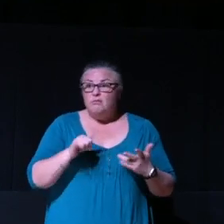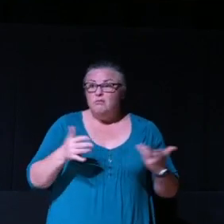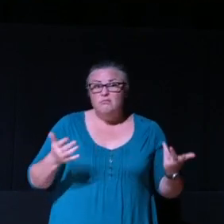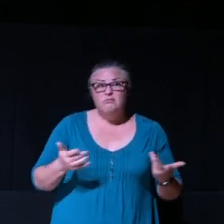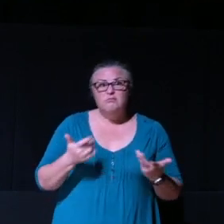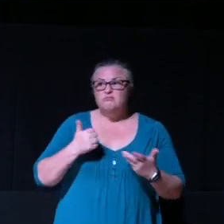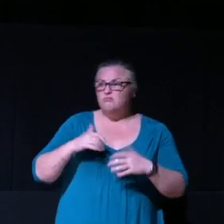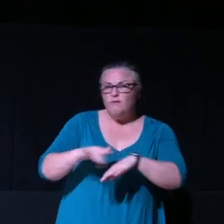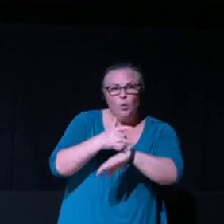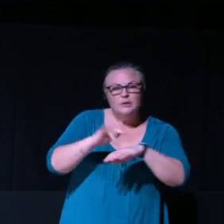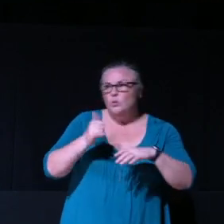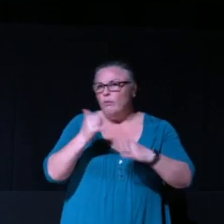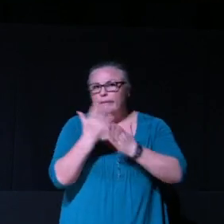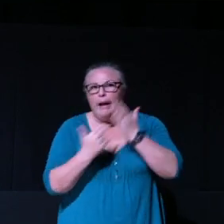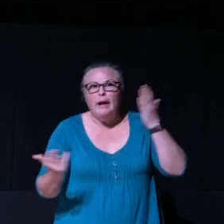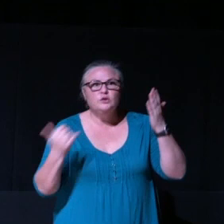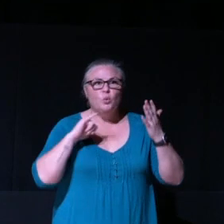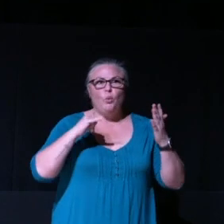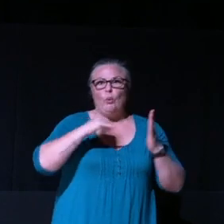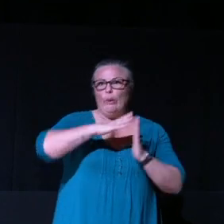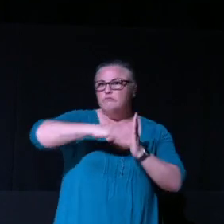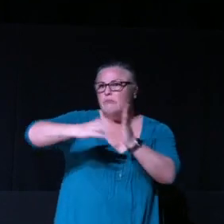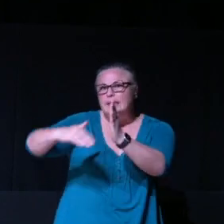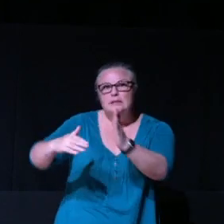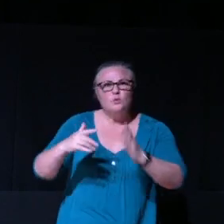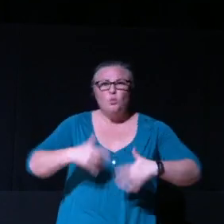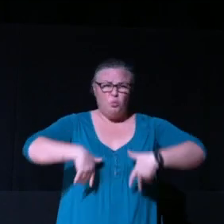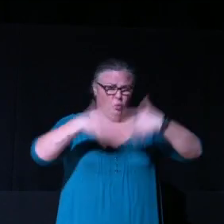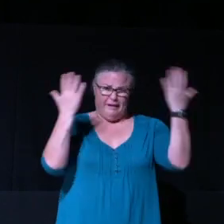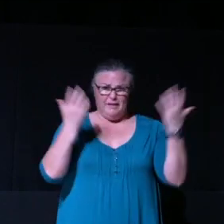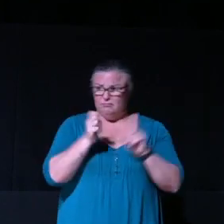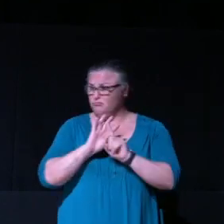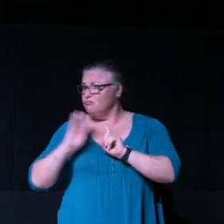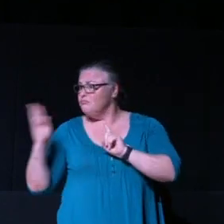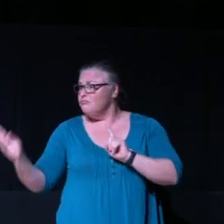performances or paintings or art that people on the panel have created. But Michael, I was reading